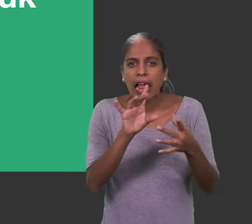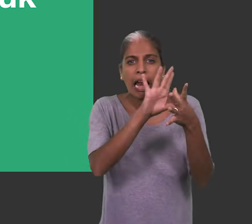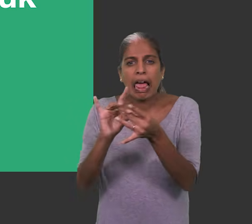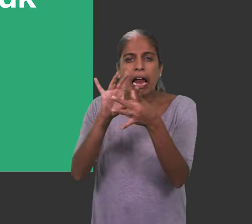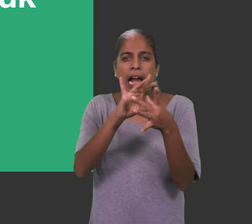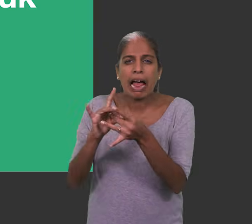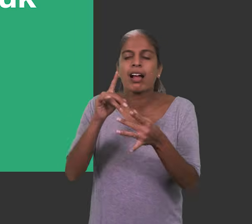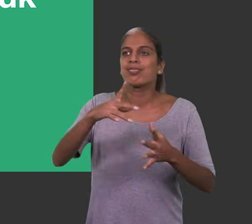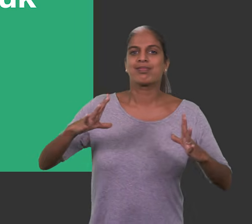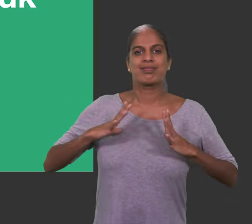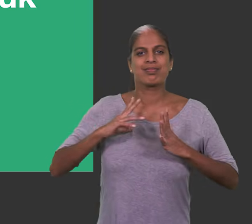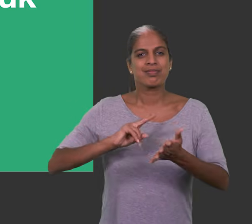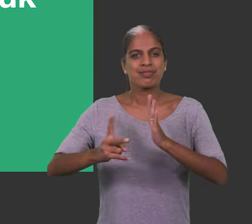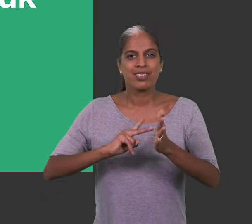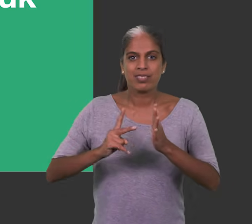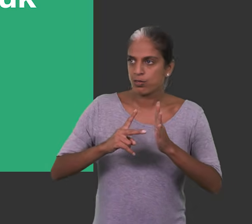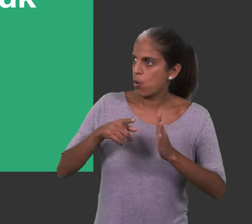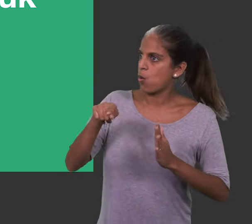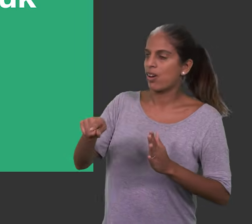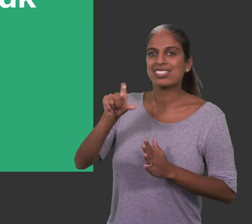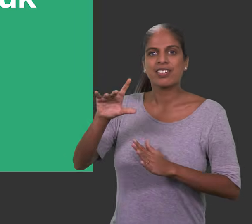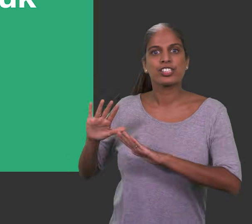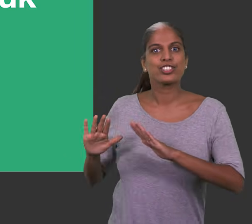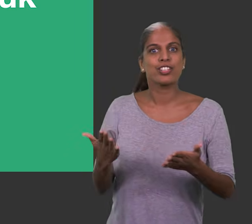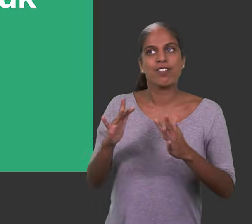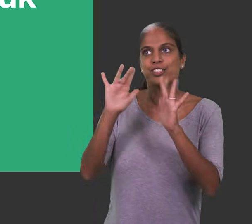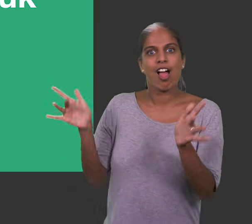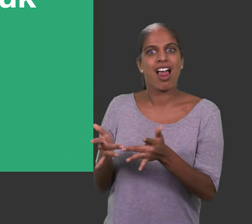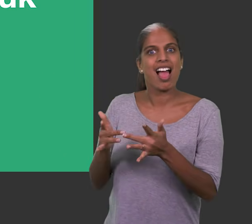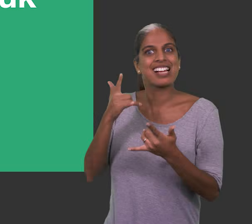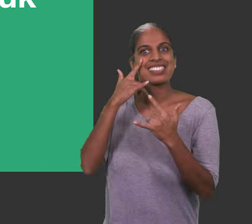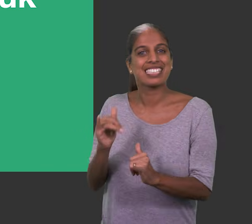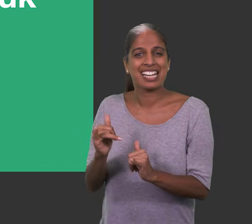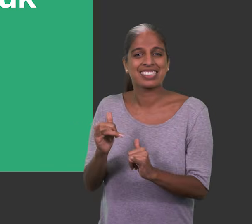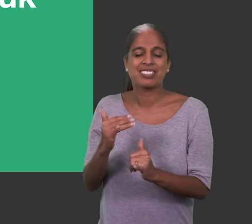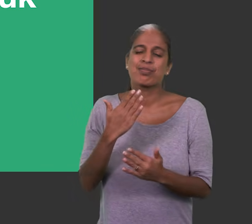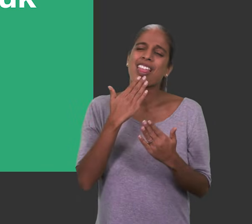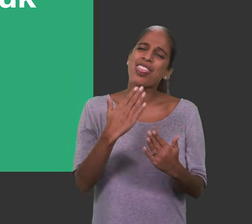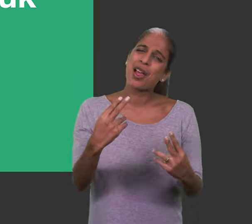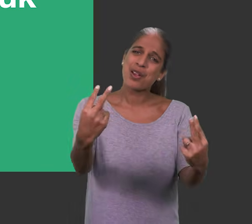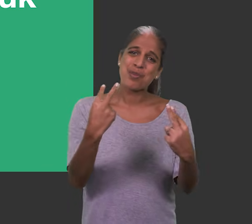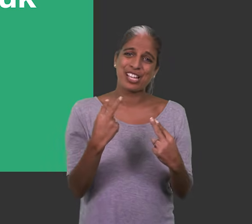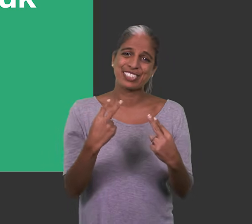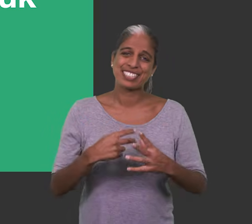where you will find lots of useful information and links to help you plan for taking one of the Civil Service online tests.